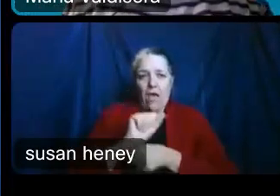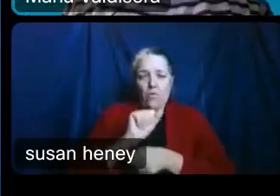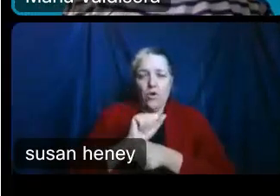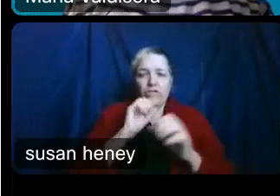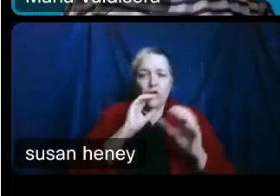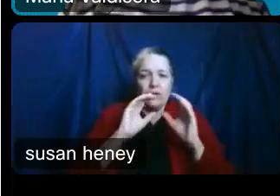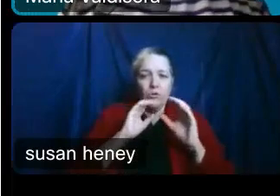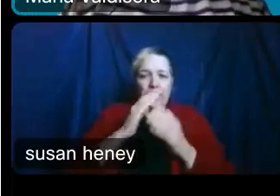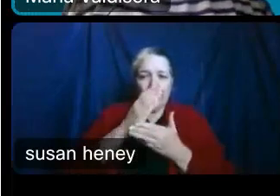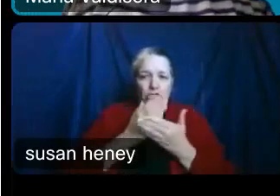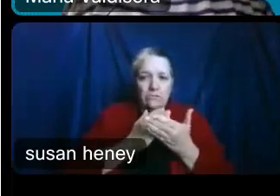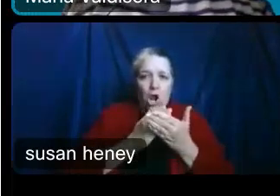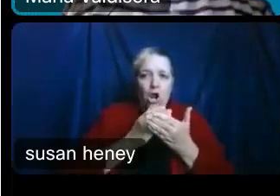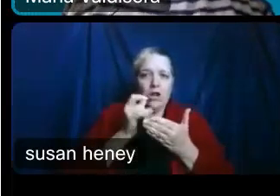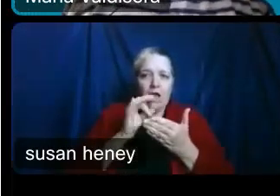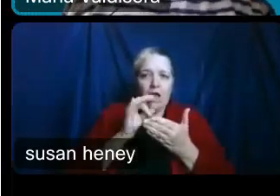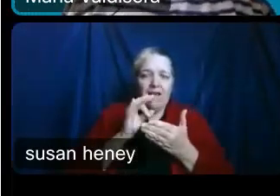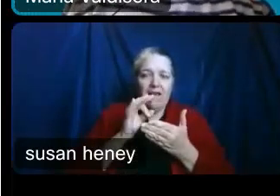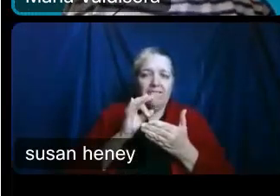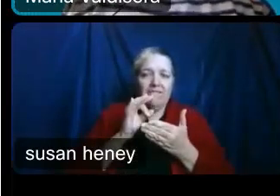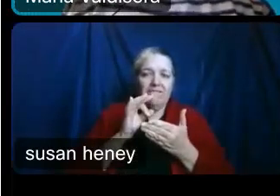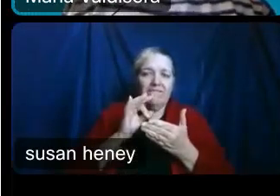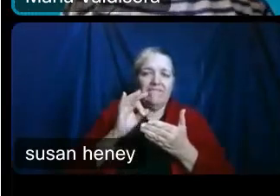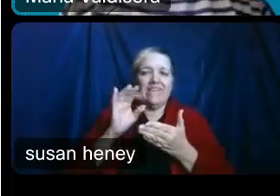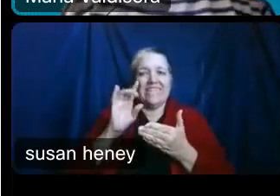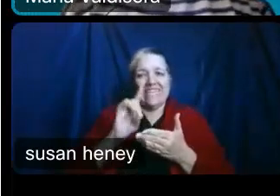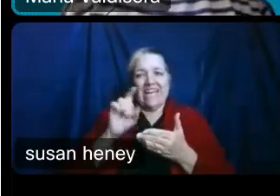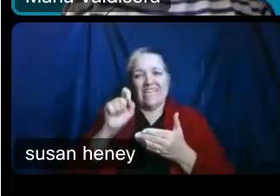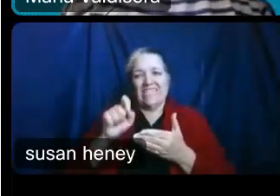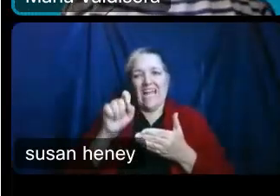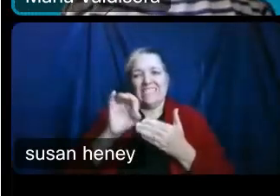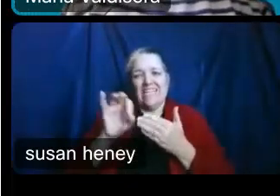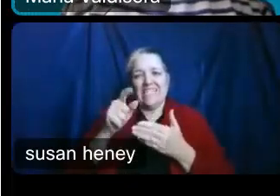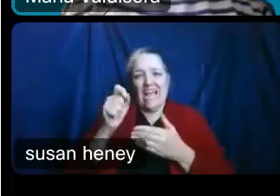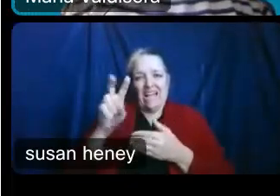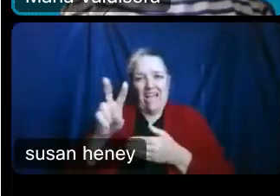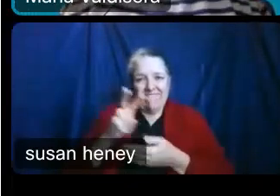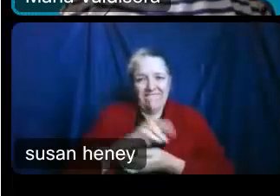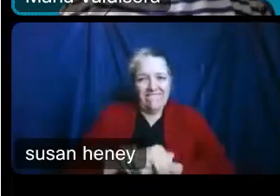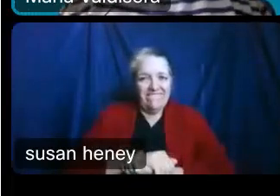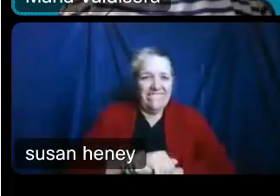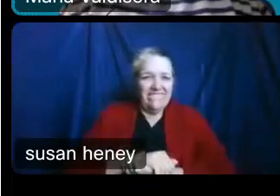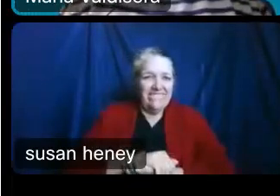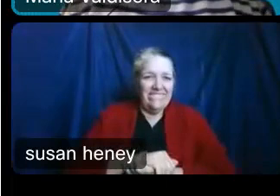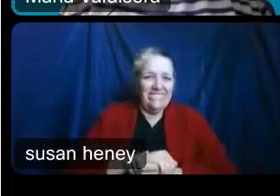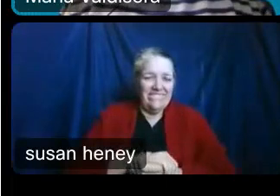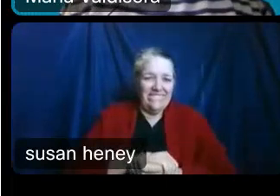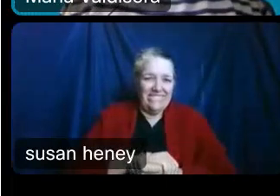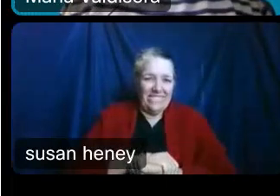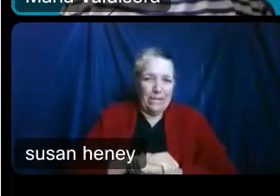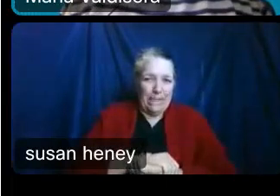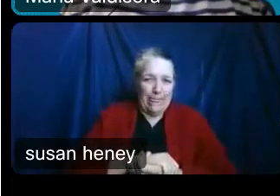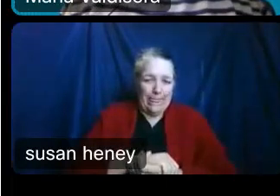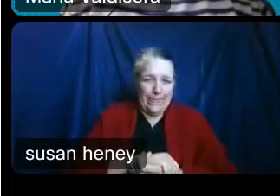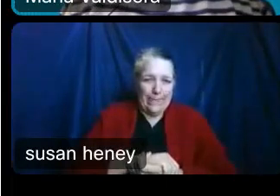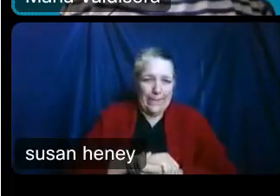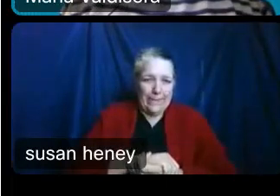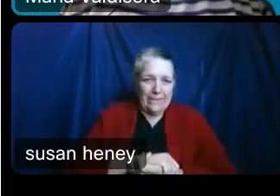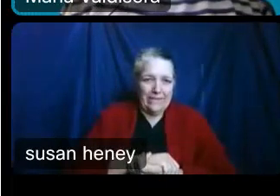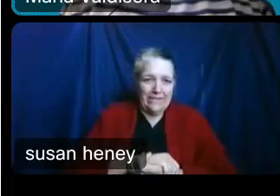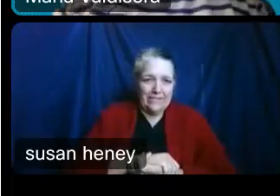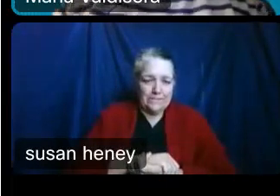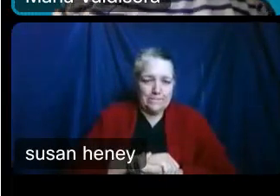Excuse me, I'm having a little trouble with my PowerPoint here. Let's just go back.